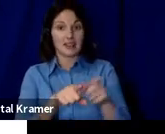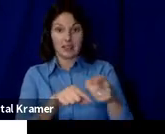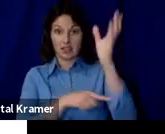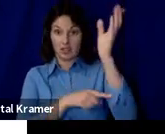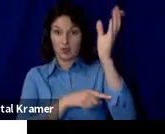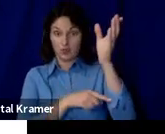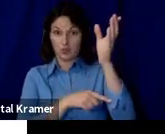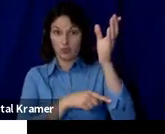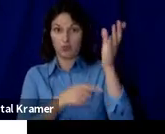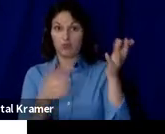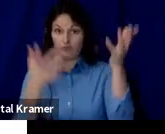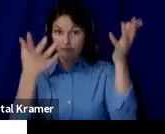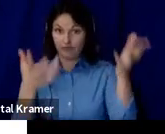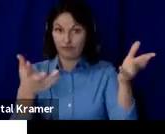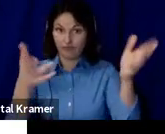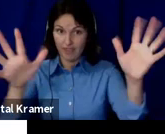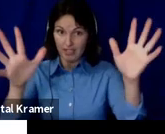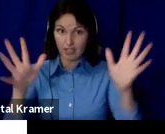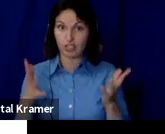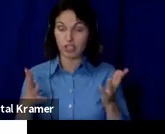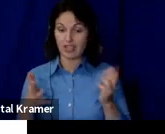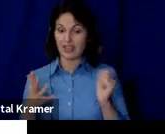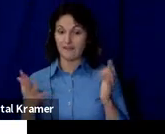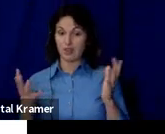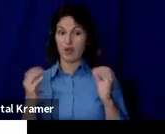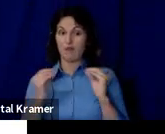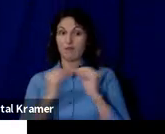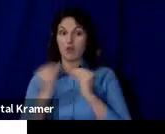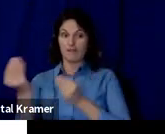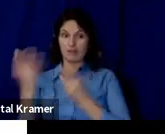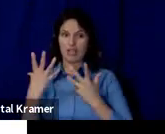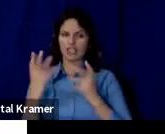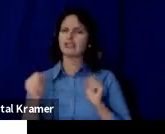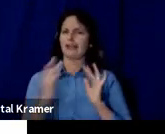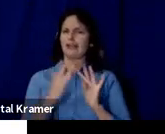thinking about some things and want some more information, reach out to us at support@fracturedatlas.com